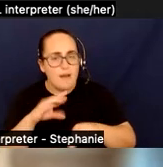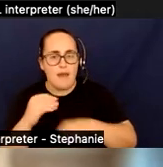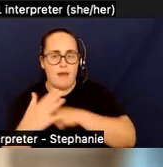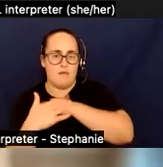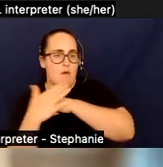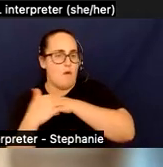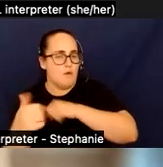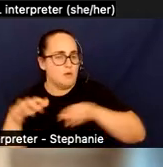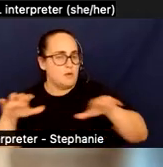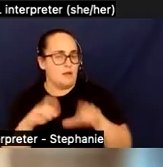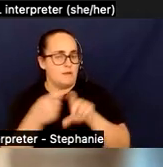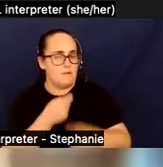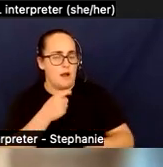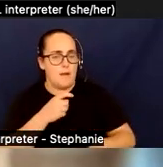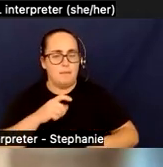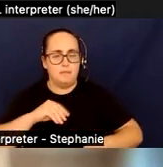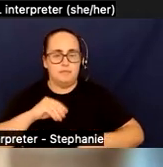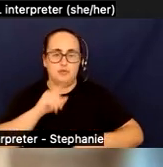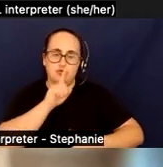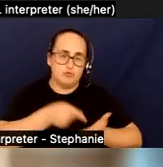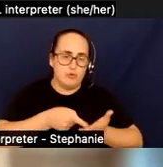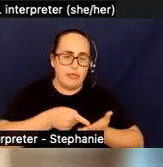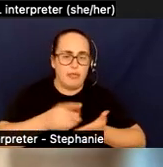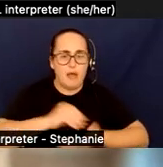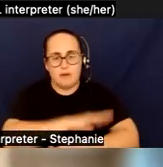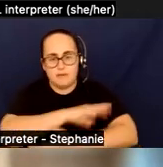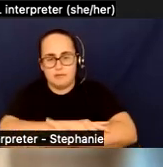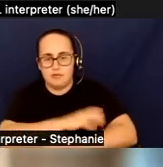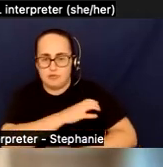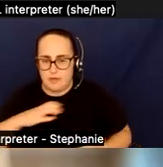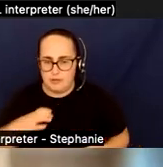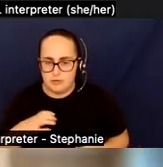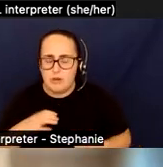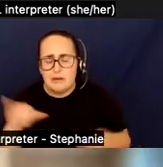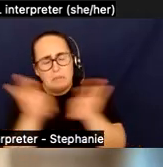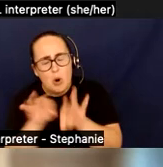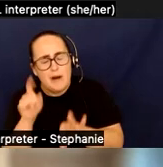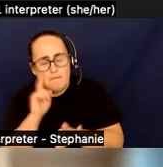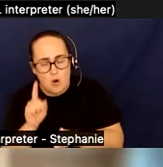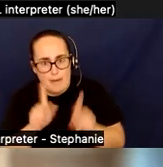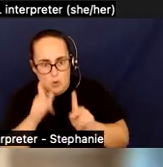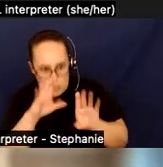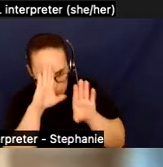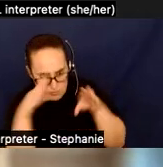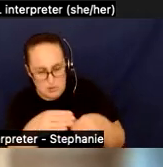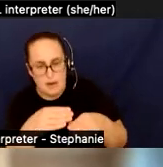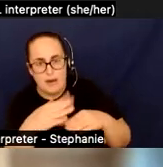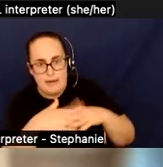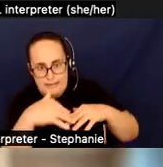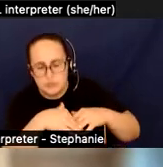with our Indigenous community members, but also it's good to read through just as a Canadian. You